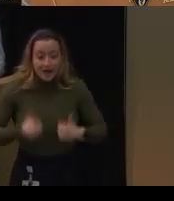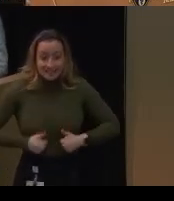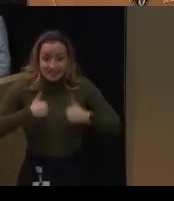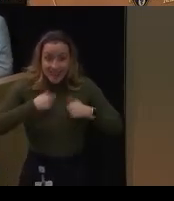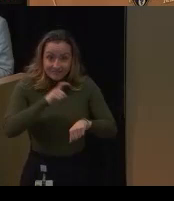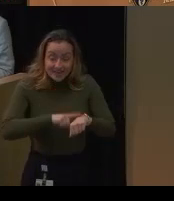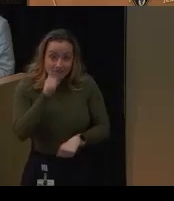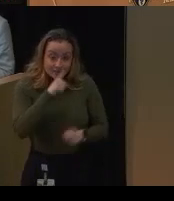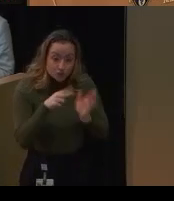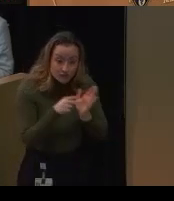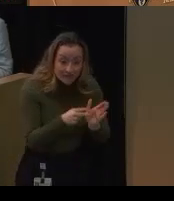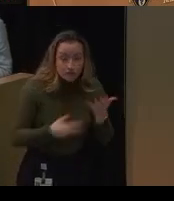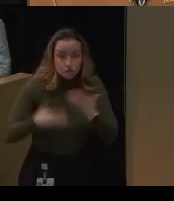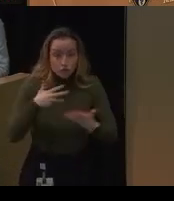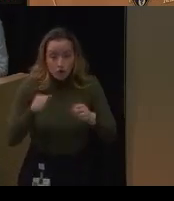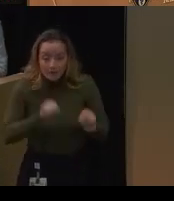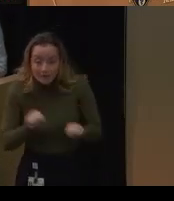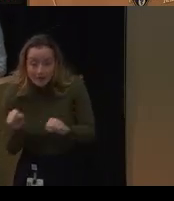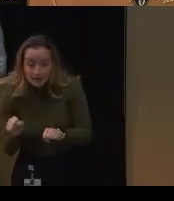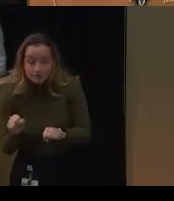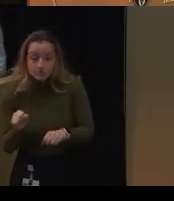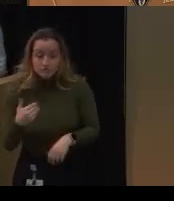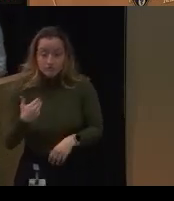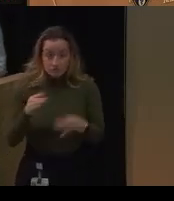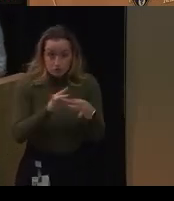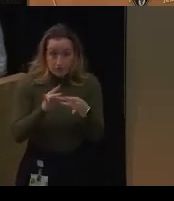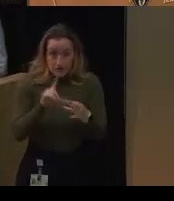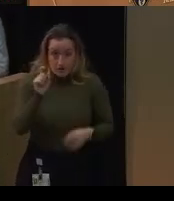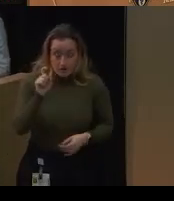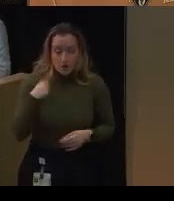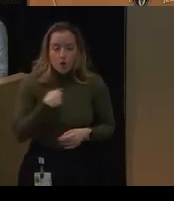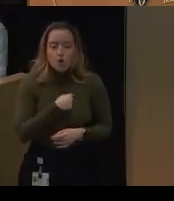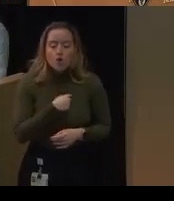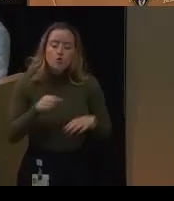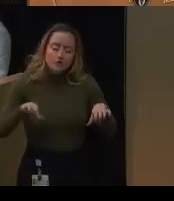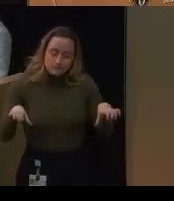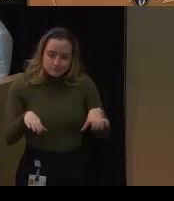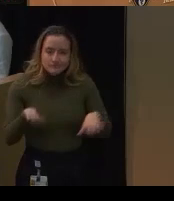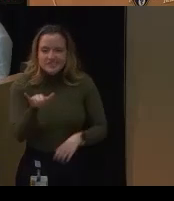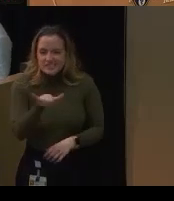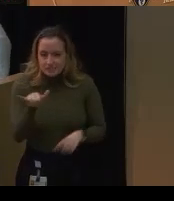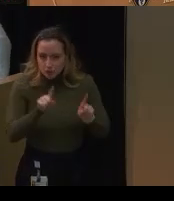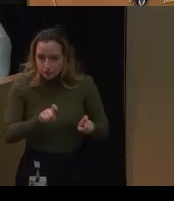and social ability so we conduct or conducted a similar sem this time we added lifetime fixture